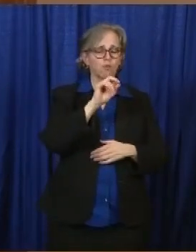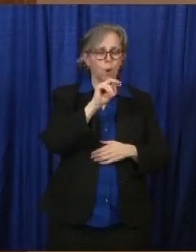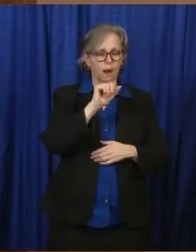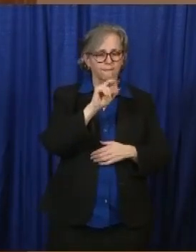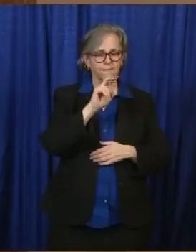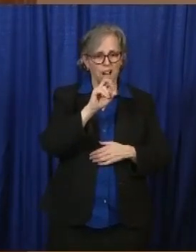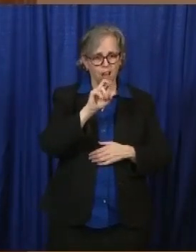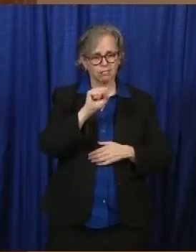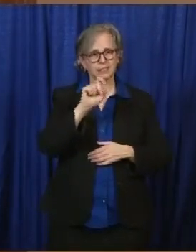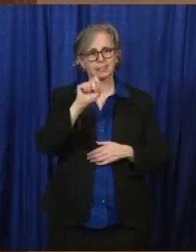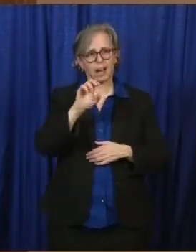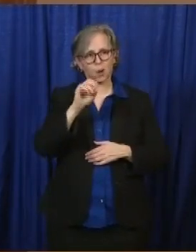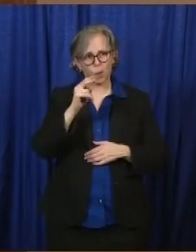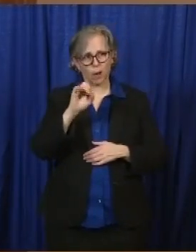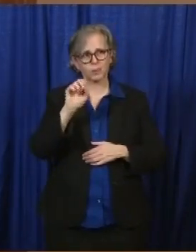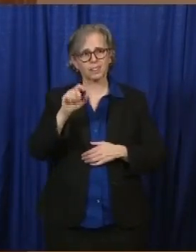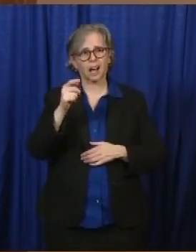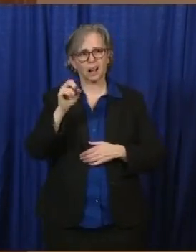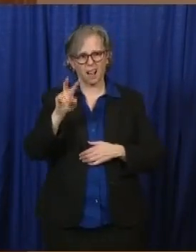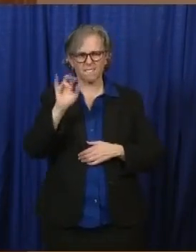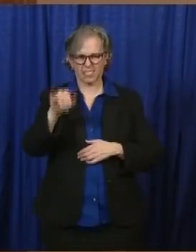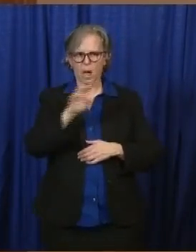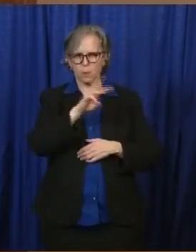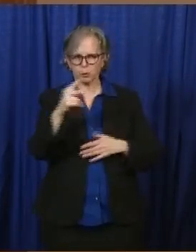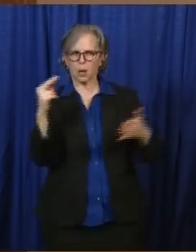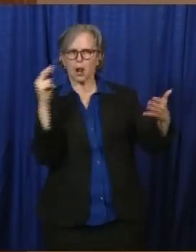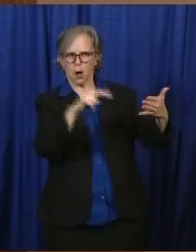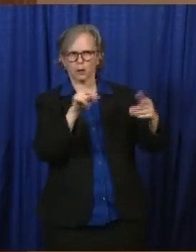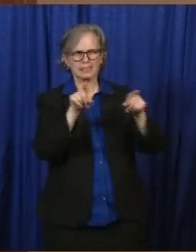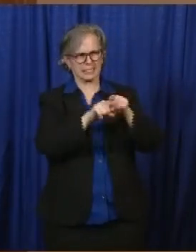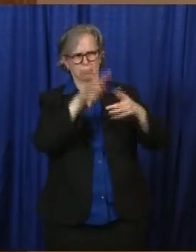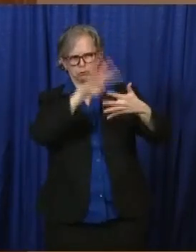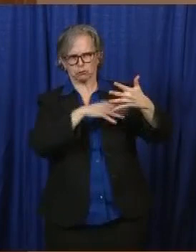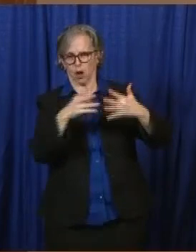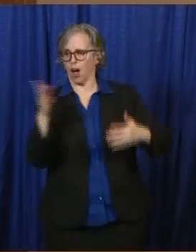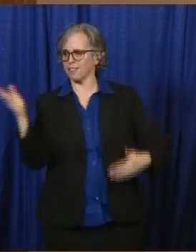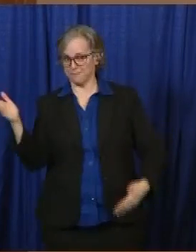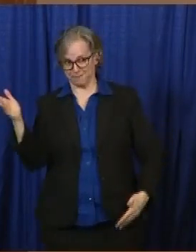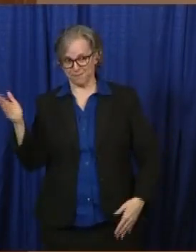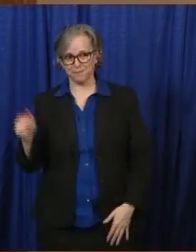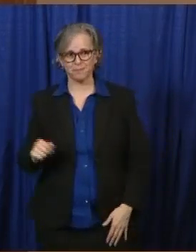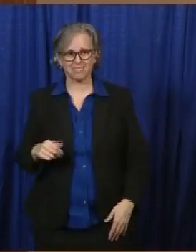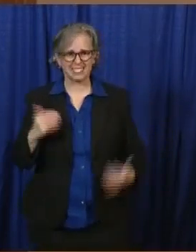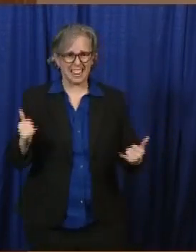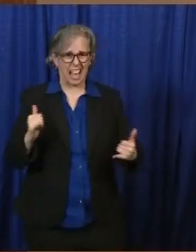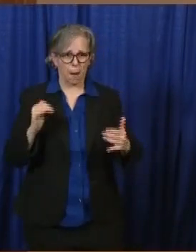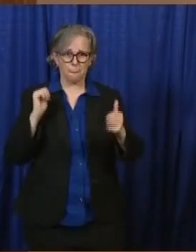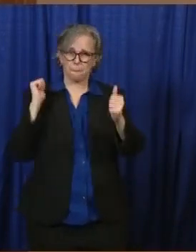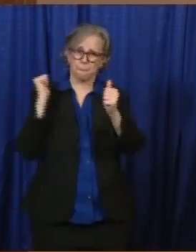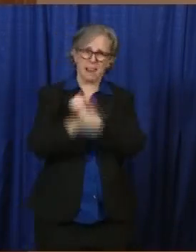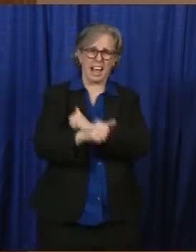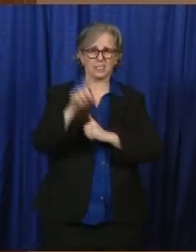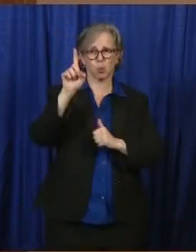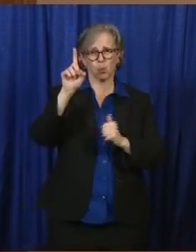AND WEBSITES THAT YOU CARE ABOUT WE TRY TO PUT THEM ALL IN ONE PLACE FOR YOU AT CORONAVIRUS.OHIO.GOV WHO WE